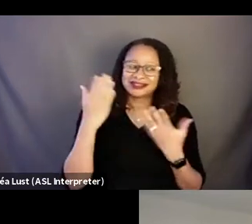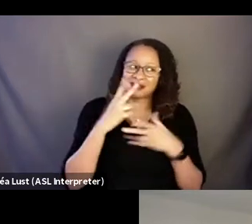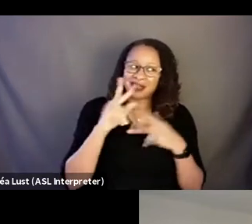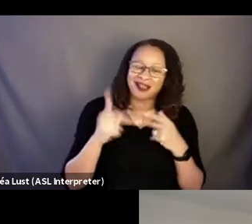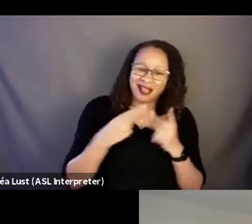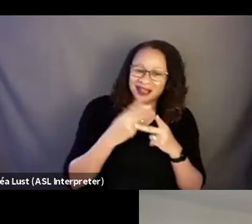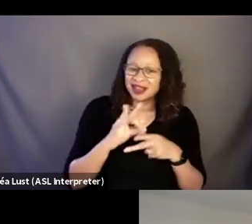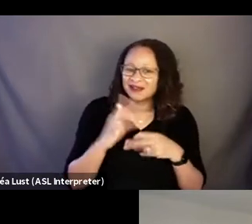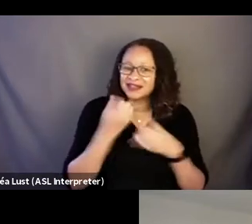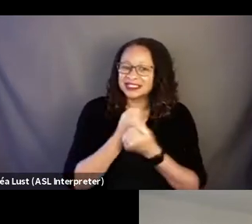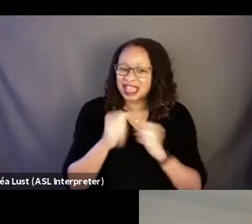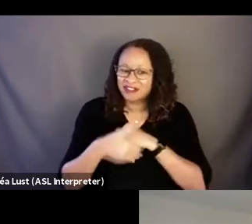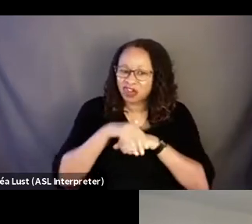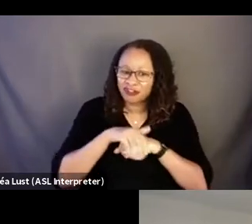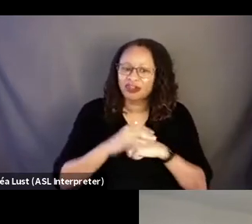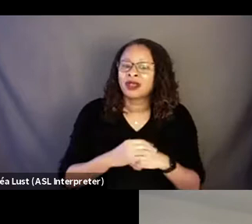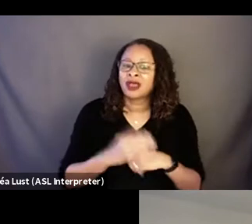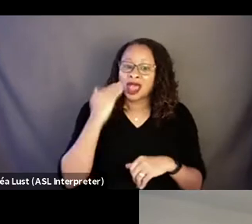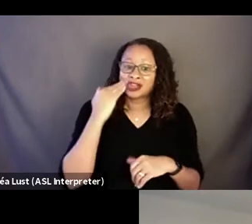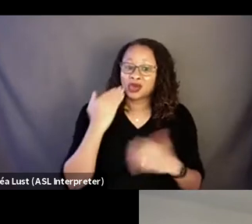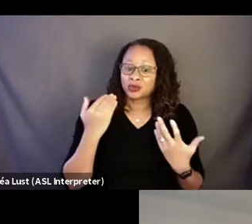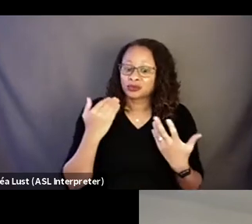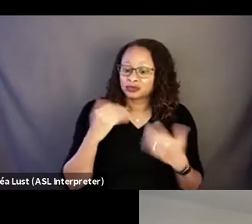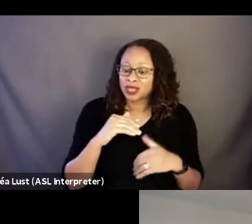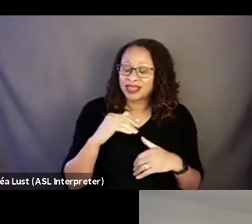I know that they have since reconnected with Anya,